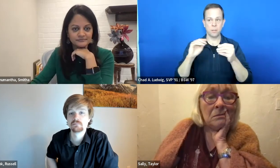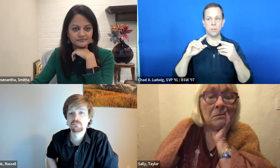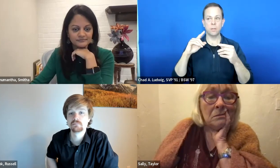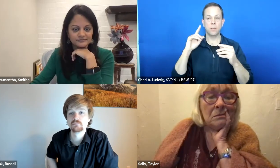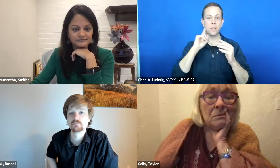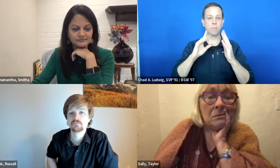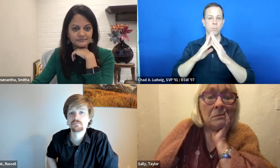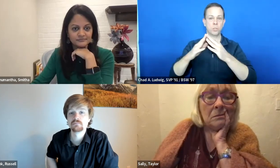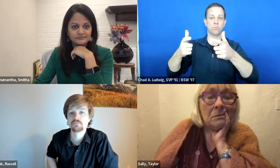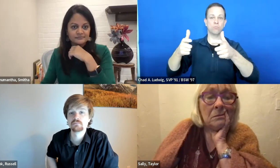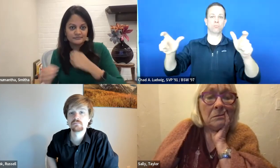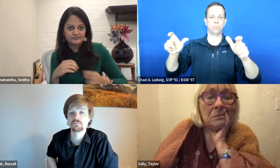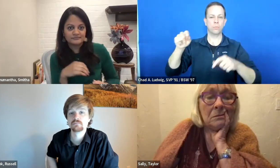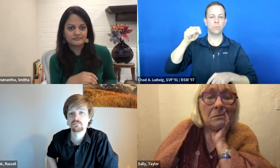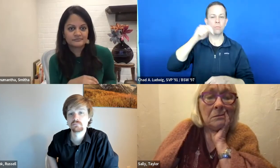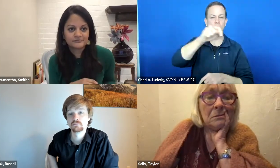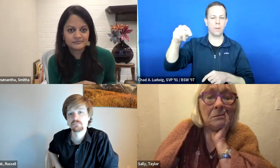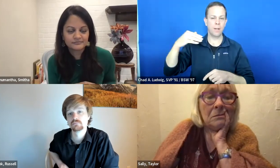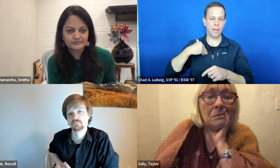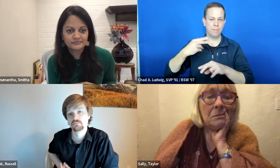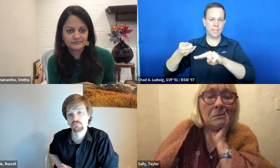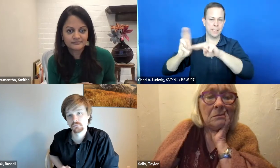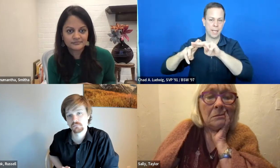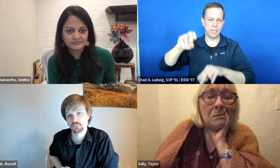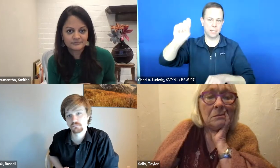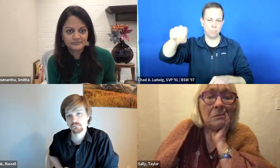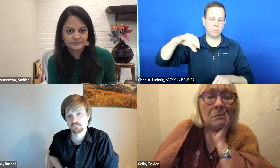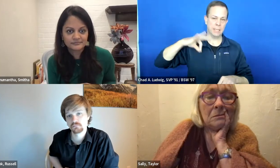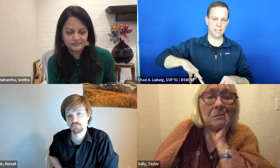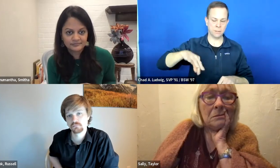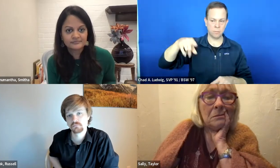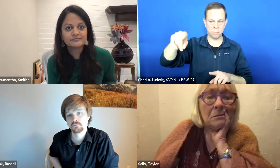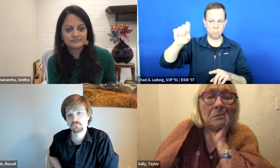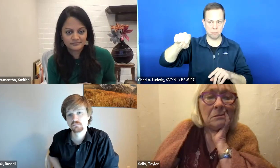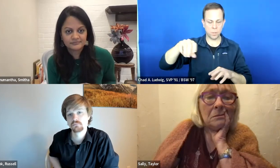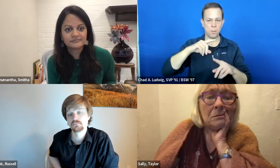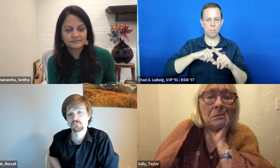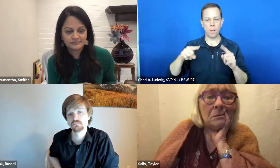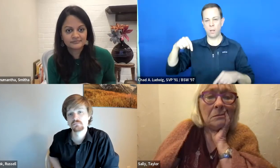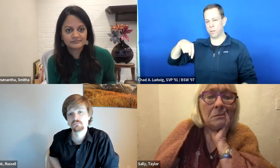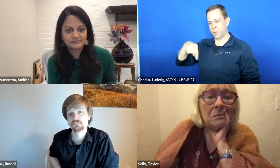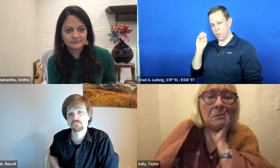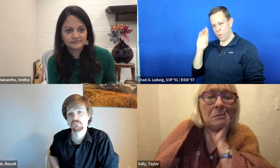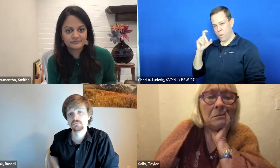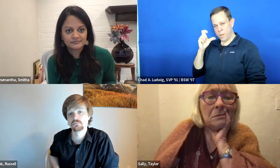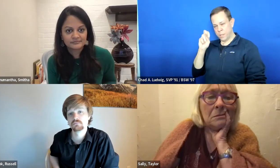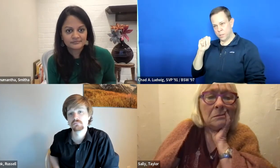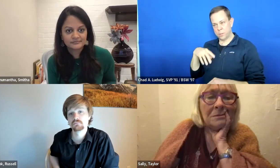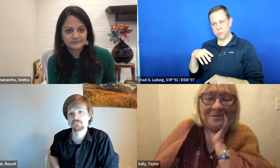I think, like Sally had mentioned, the Deaf community has definitely increased significantly,